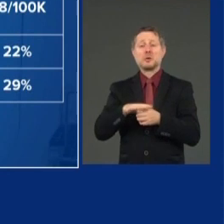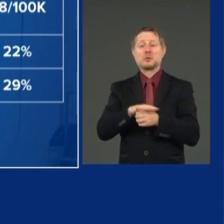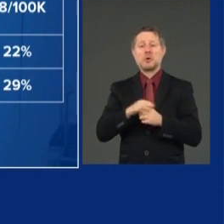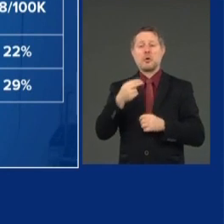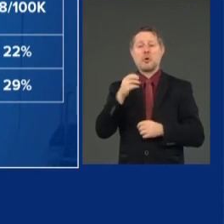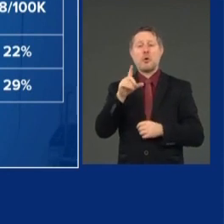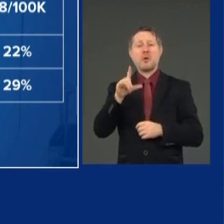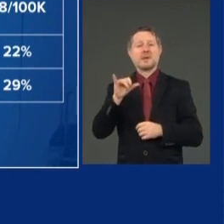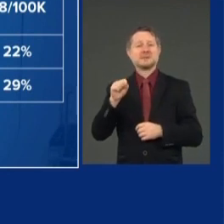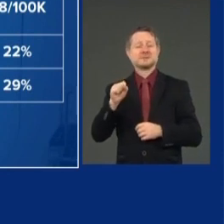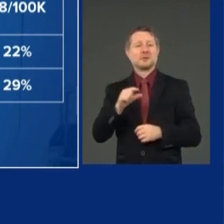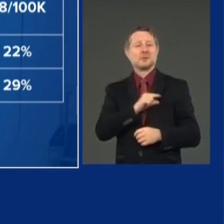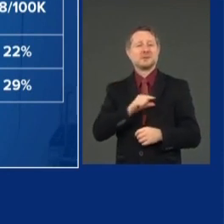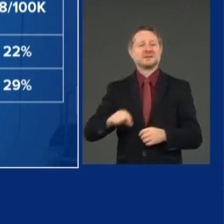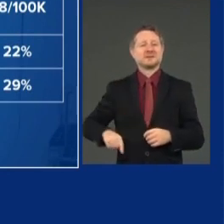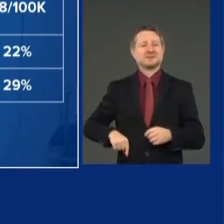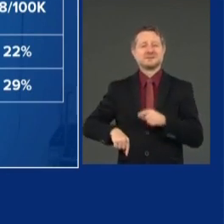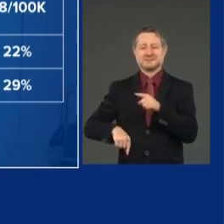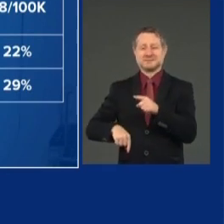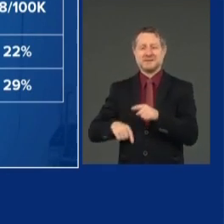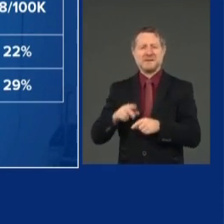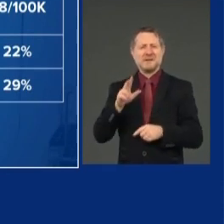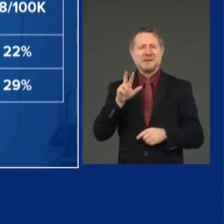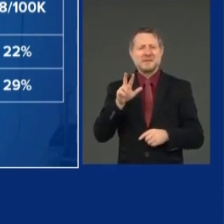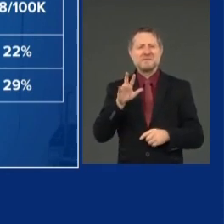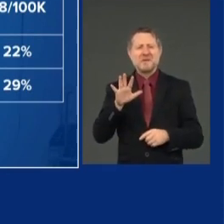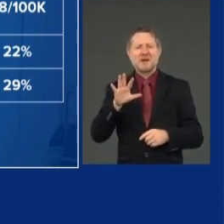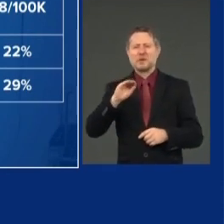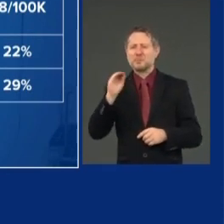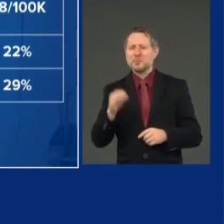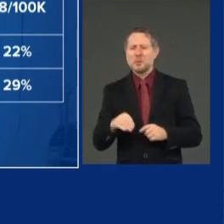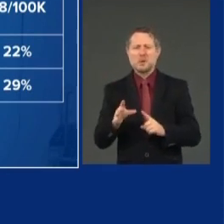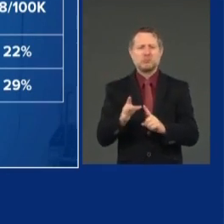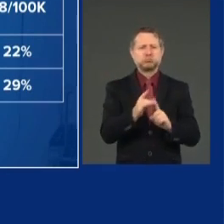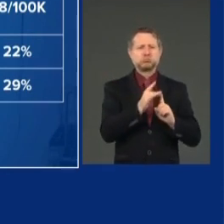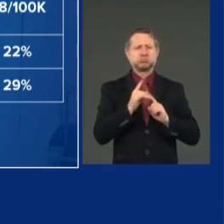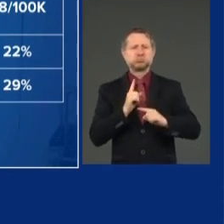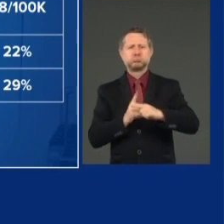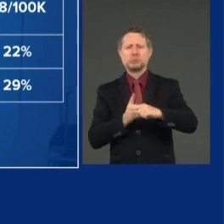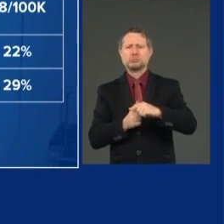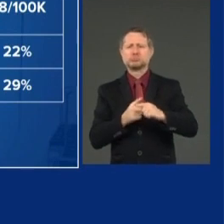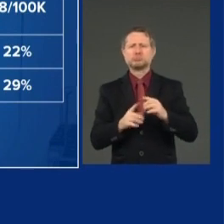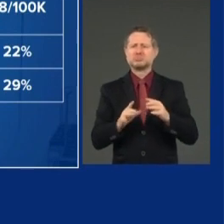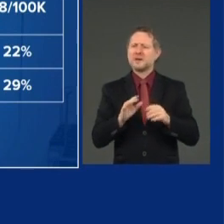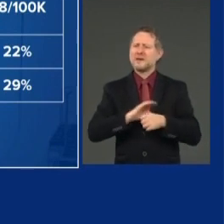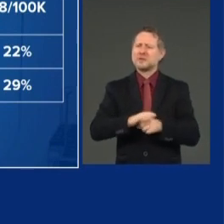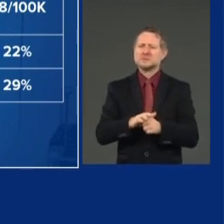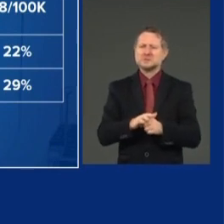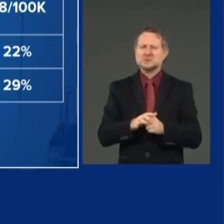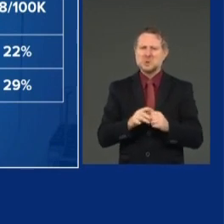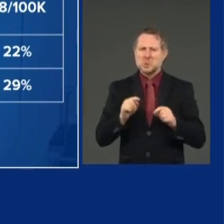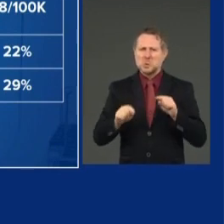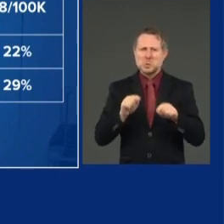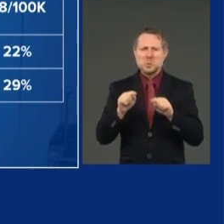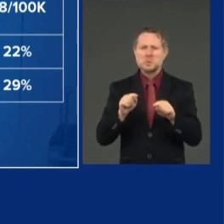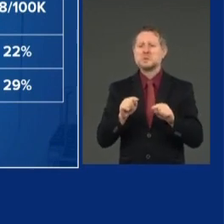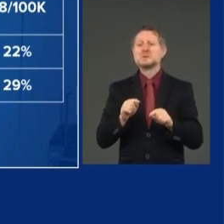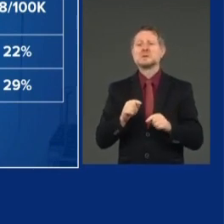COMMUNITIES WITHIN THE CITY. MY OLD NEIGHBORHOOD, HOLLIS,